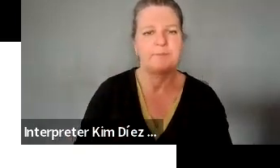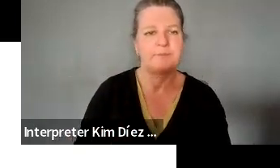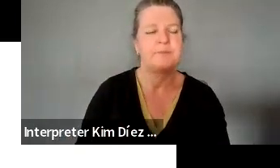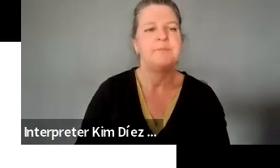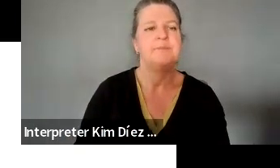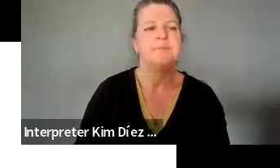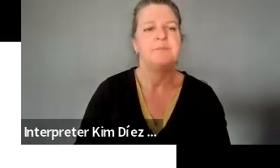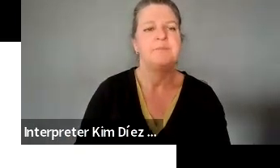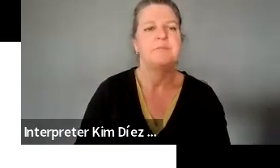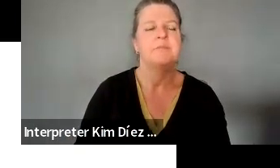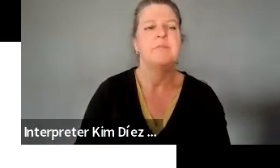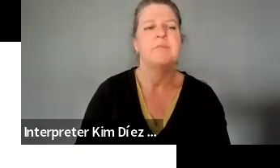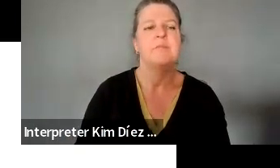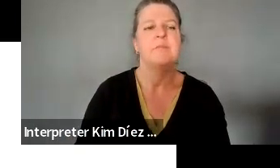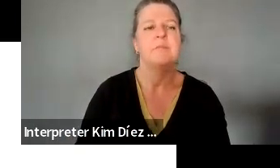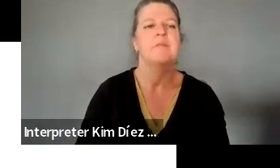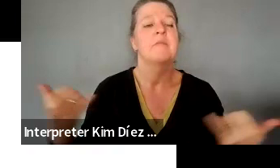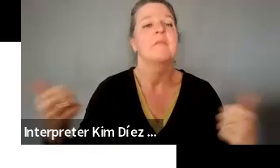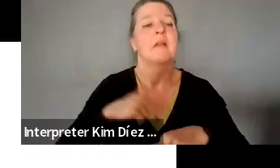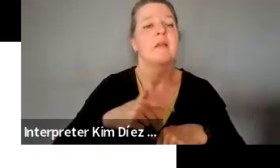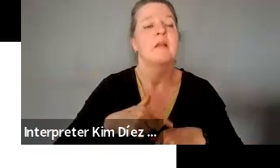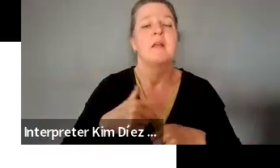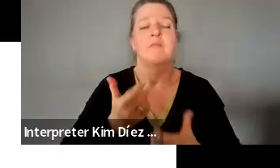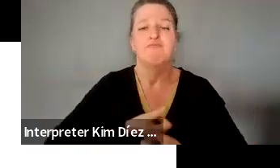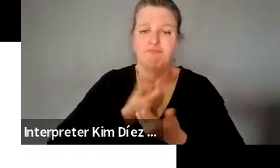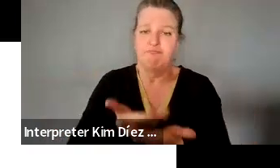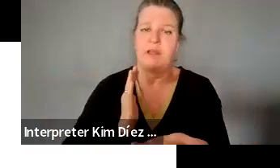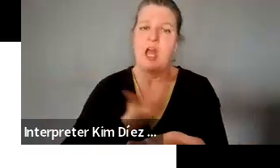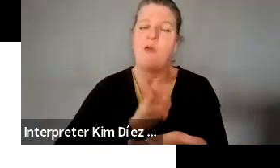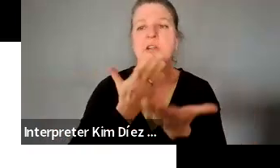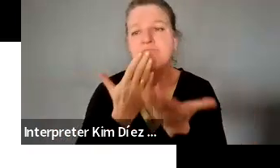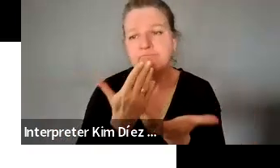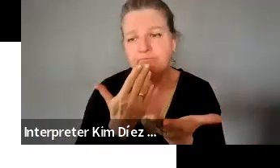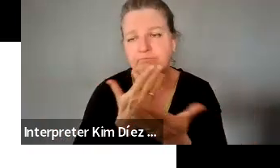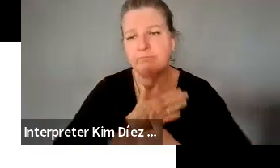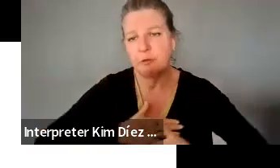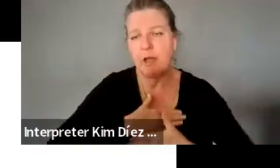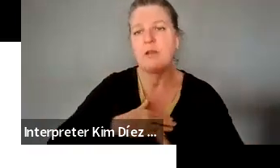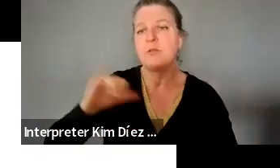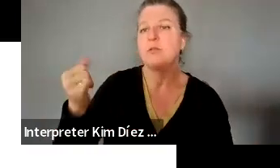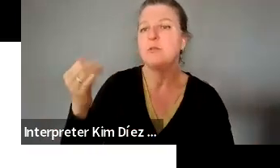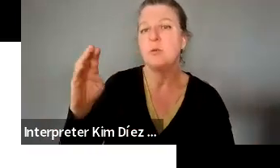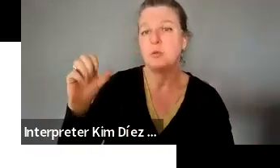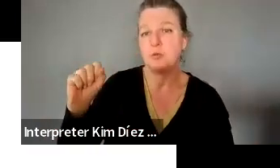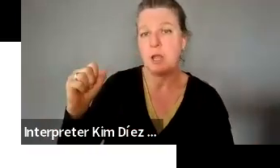And at this time, we wanna express some gratitude. And James, would you like to express some gratitude